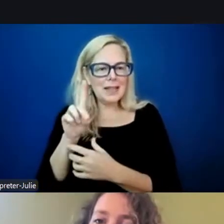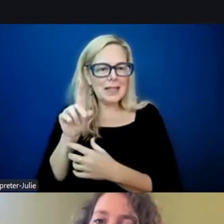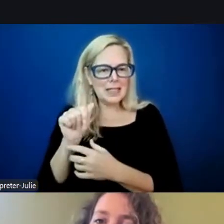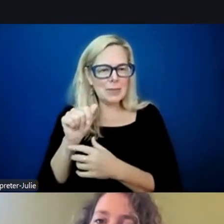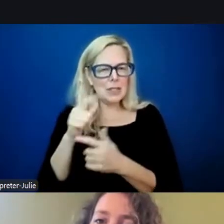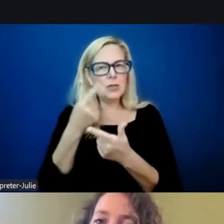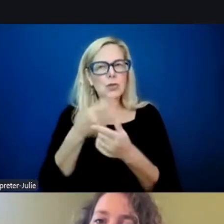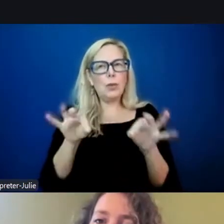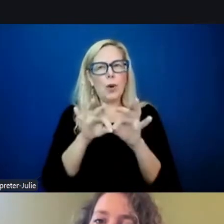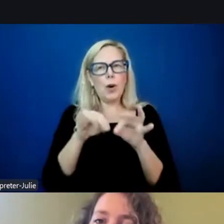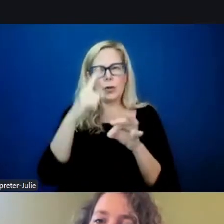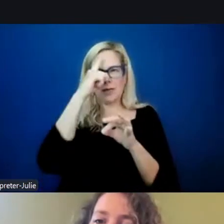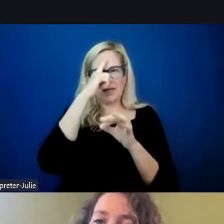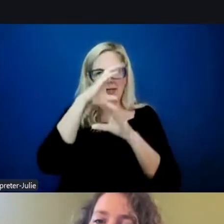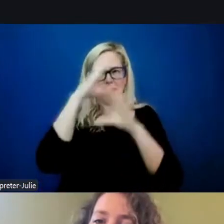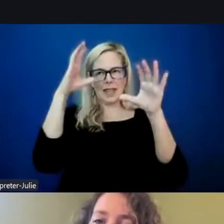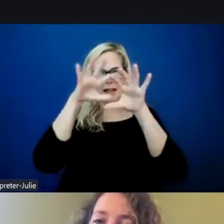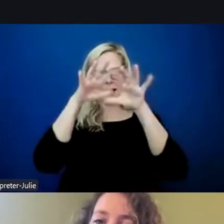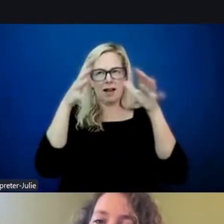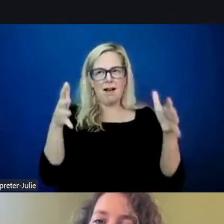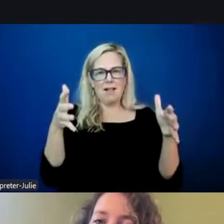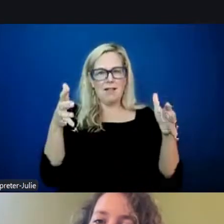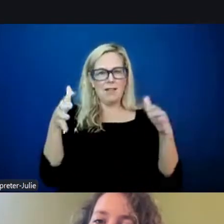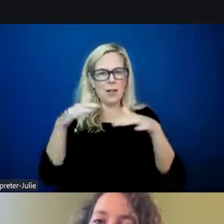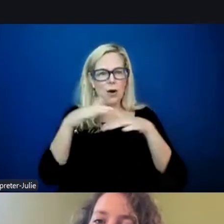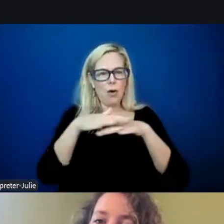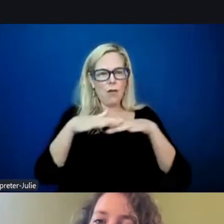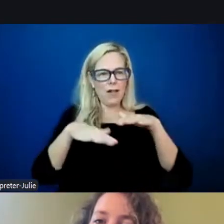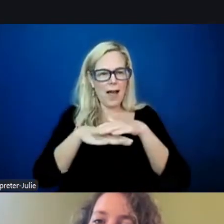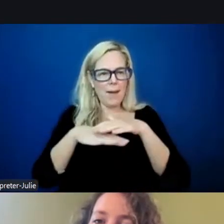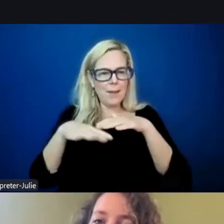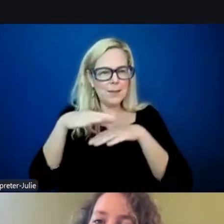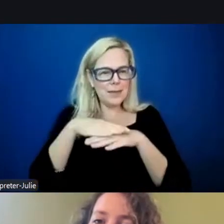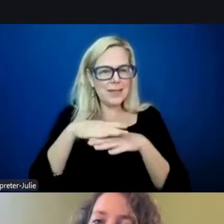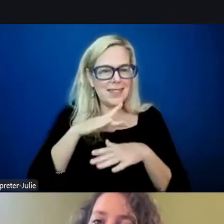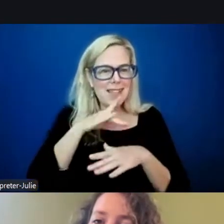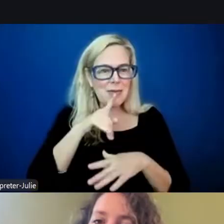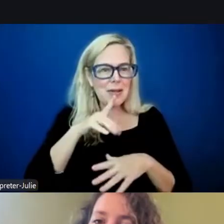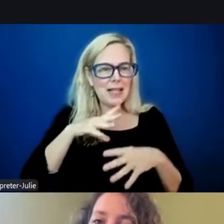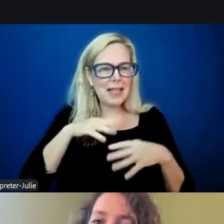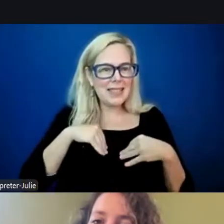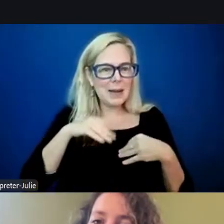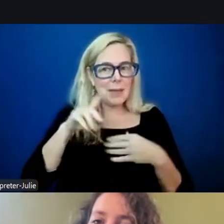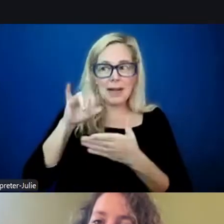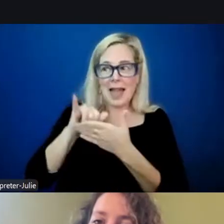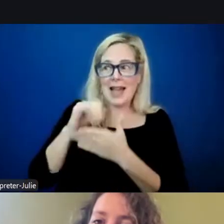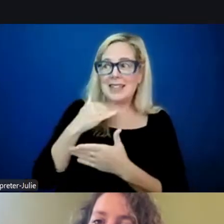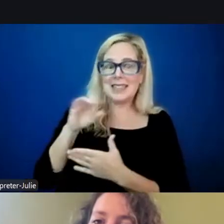of the overlaps. And finally accepting that diabetes is a disability, is